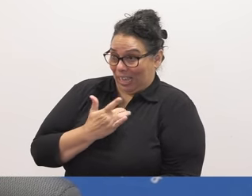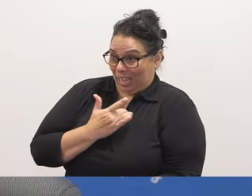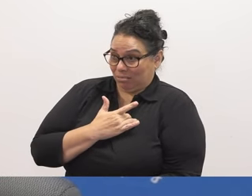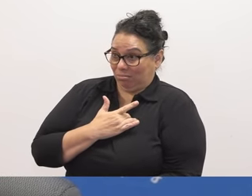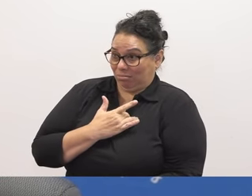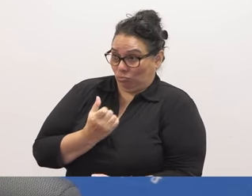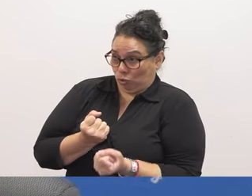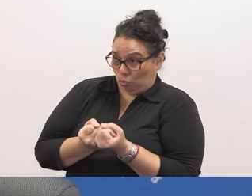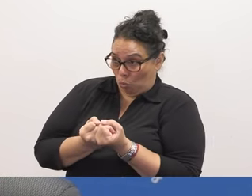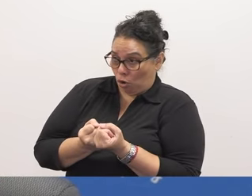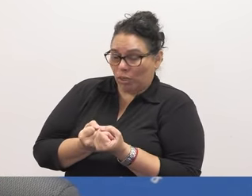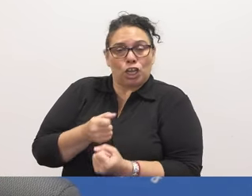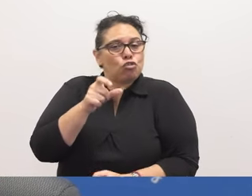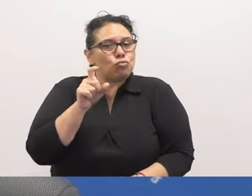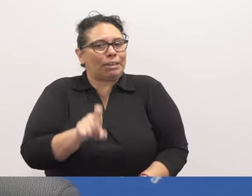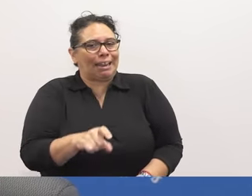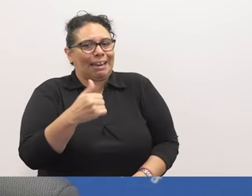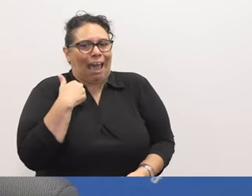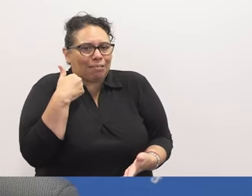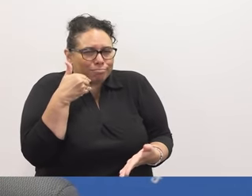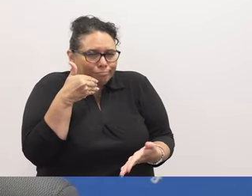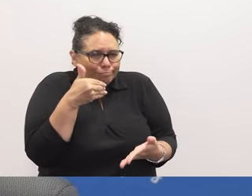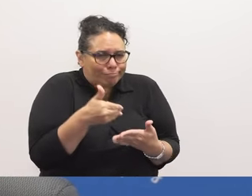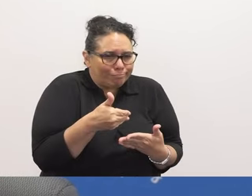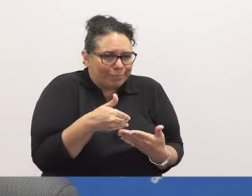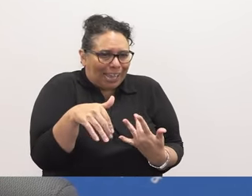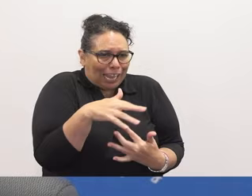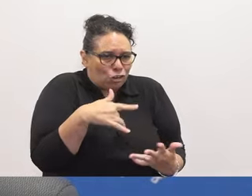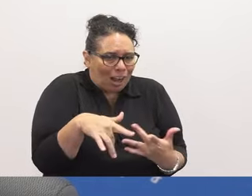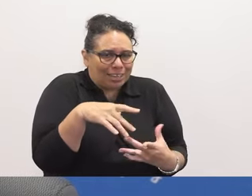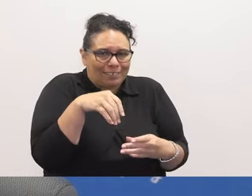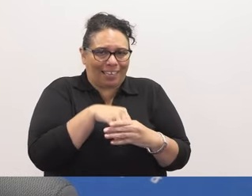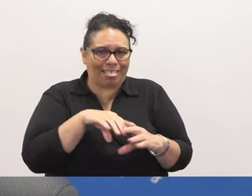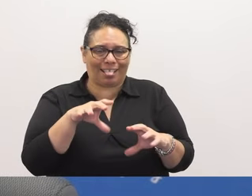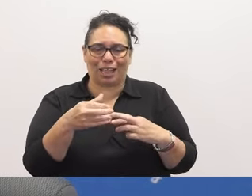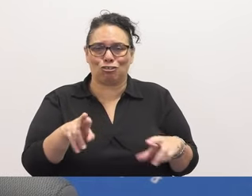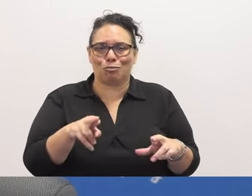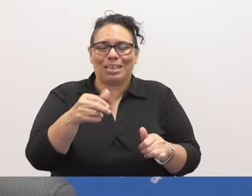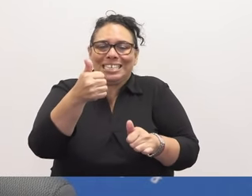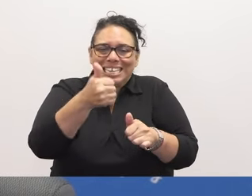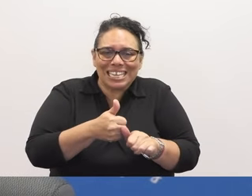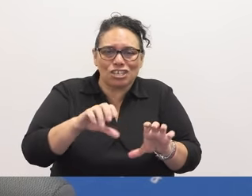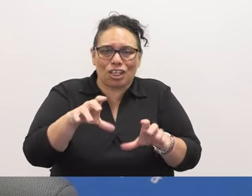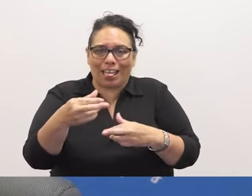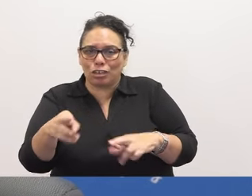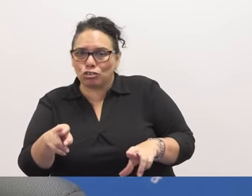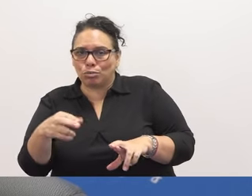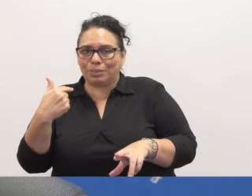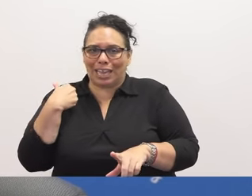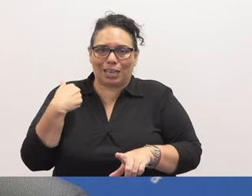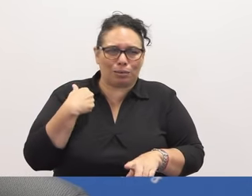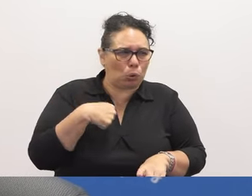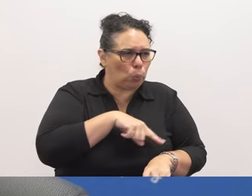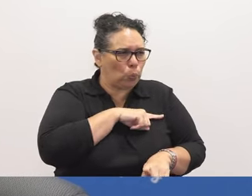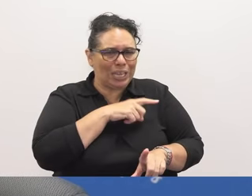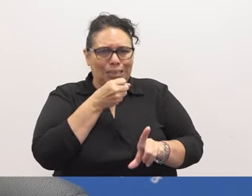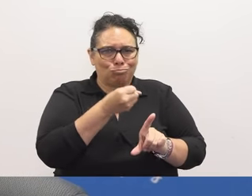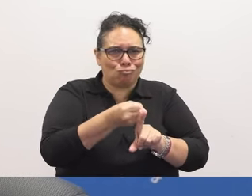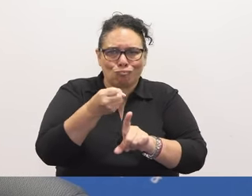you need to have intimate interaction with them in the classroom. So every classroom that we hit up, or was it maybe 10 classrooms that day